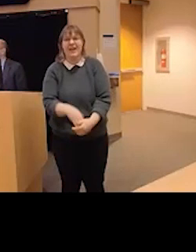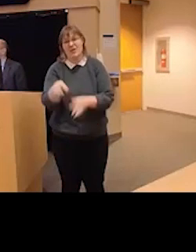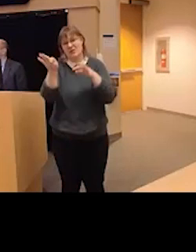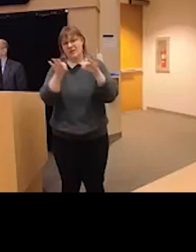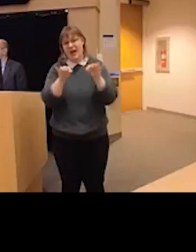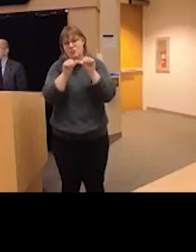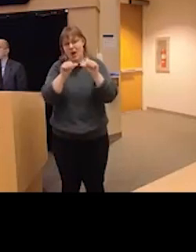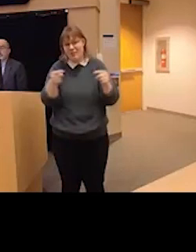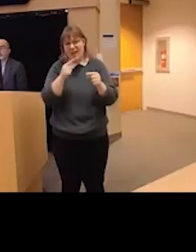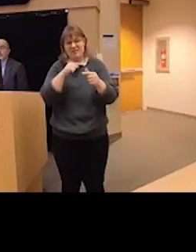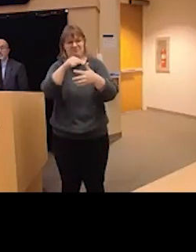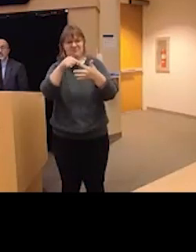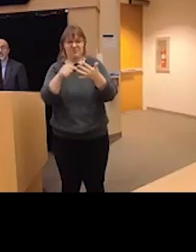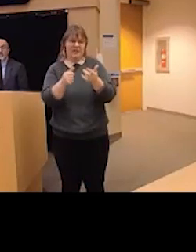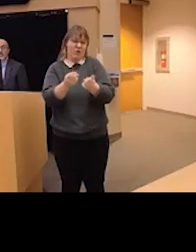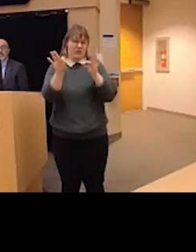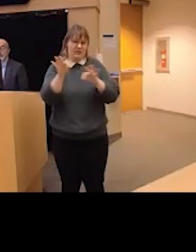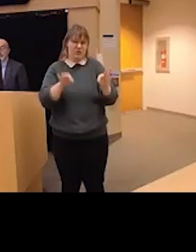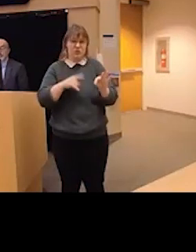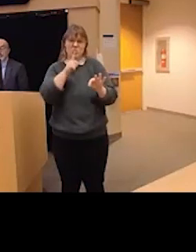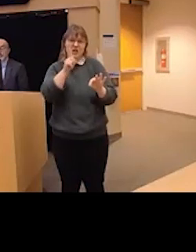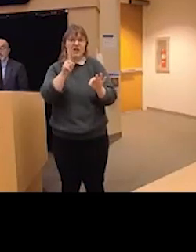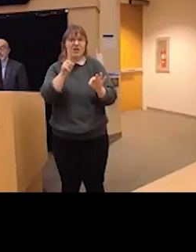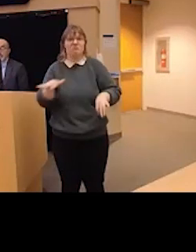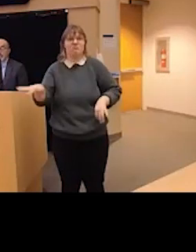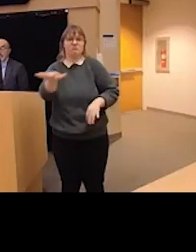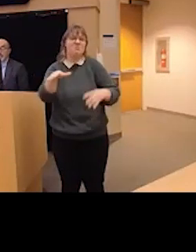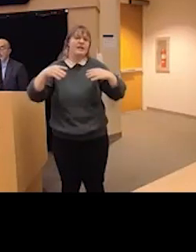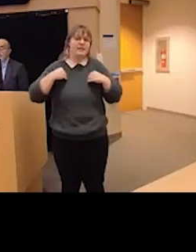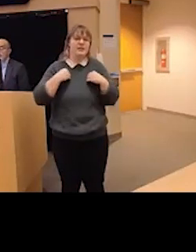pain there's a couple definitions but the most really widely accepted is uh pain for at least